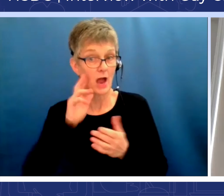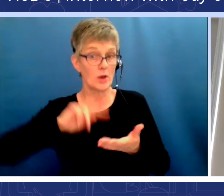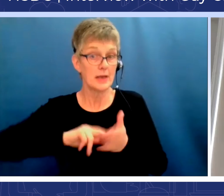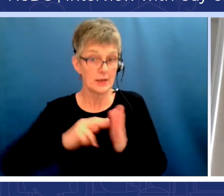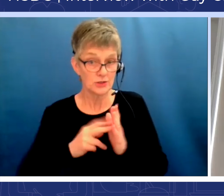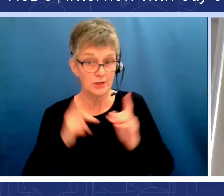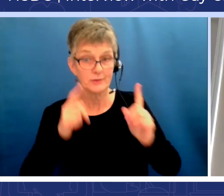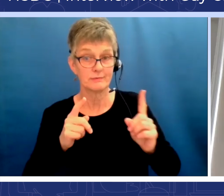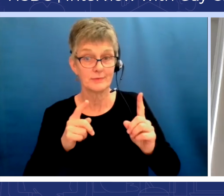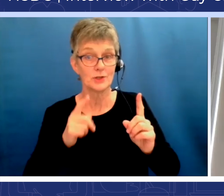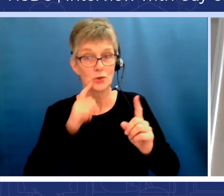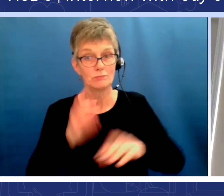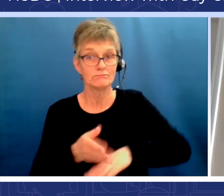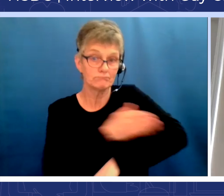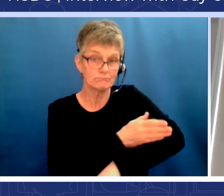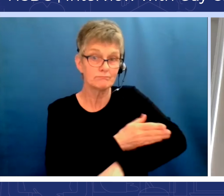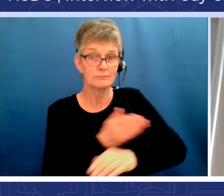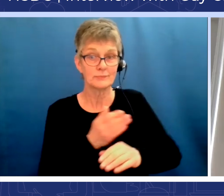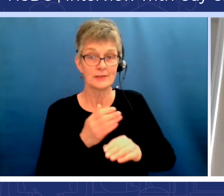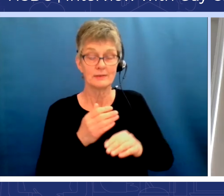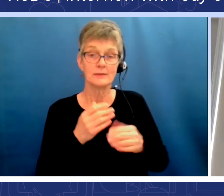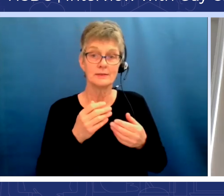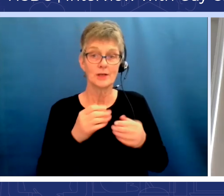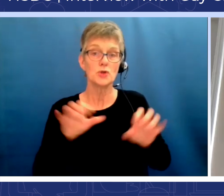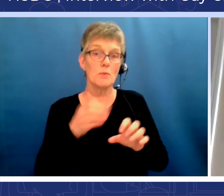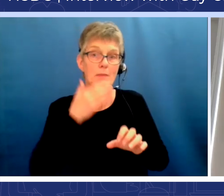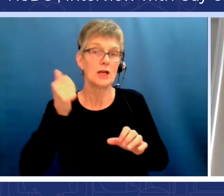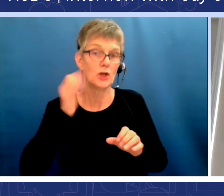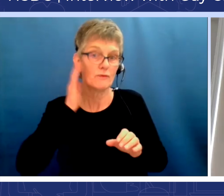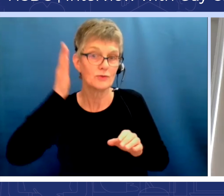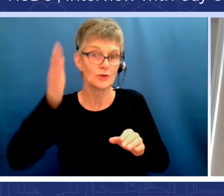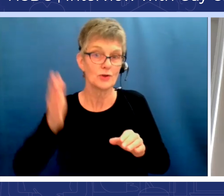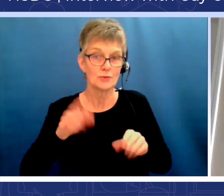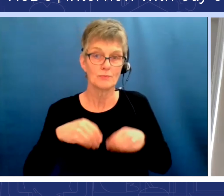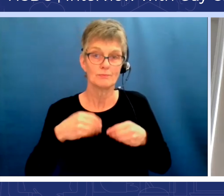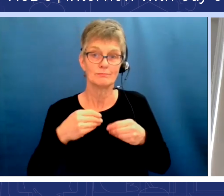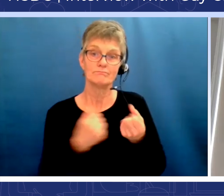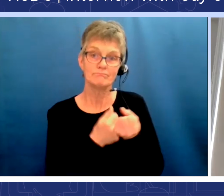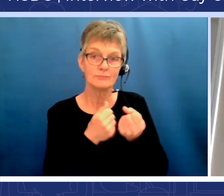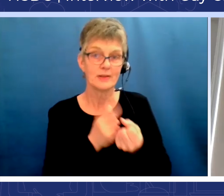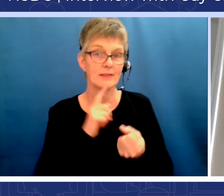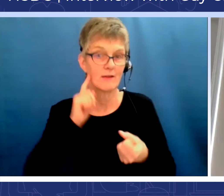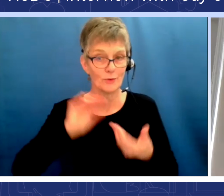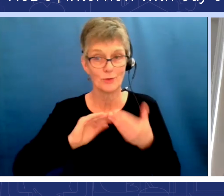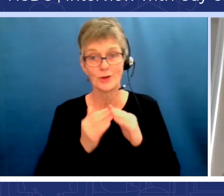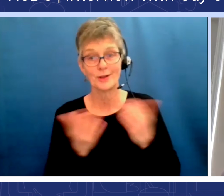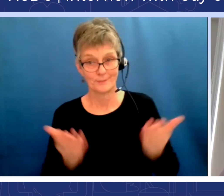to move better, to move forward, doing better with these community members.